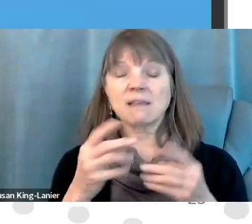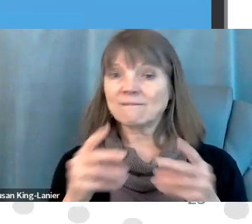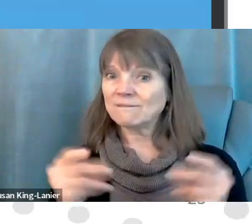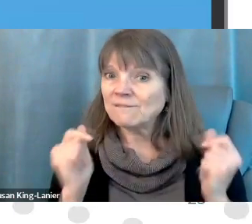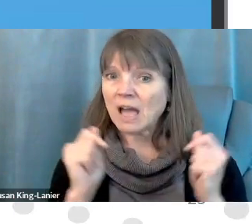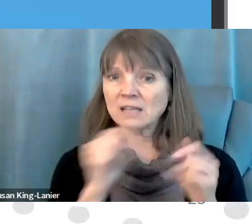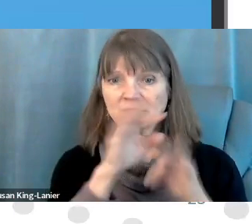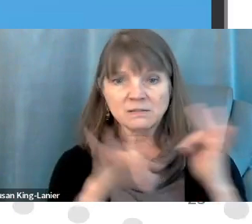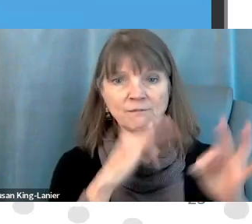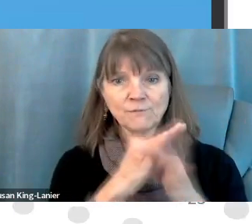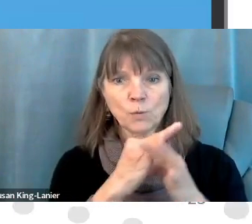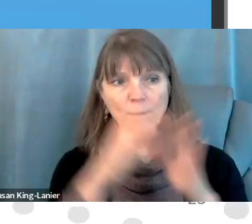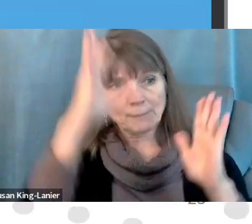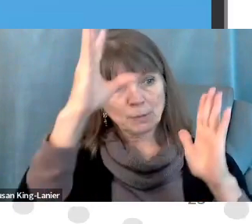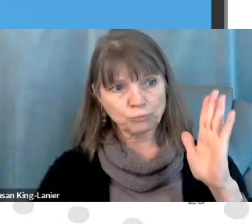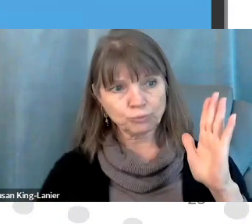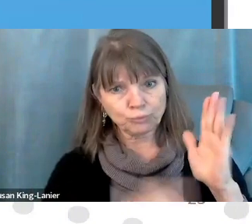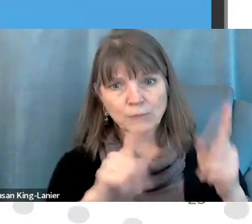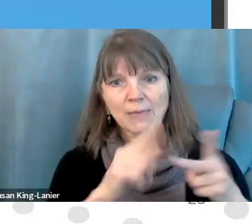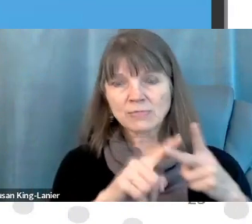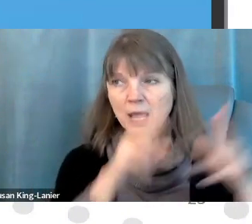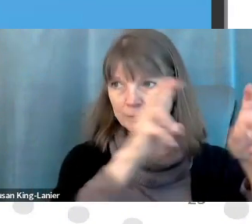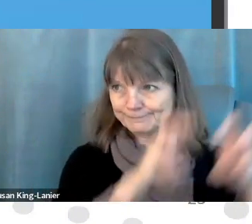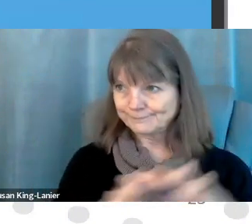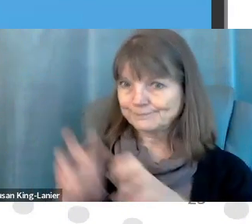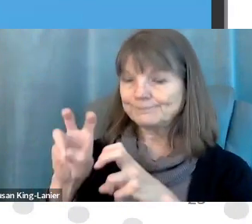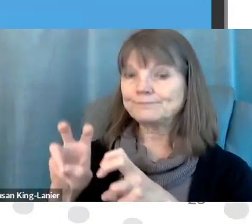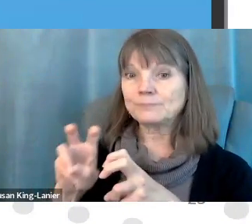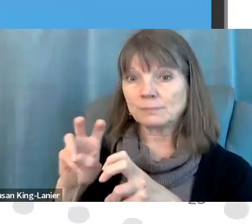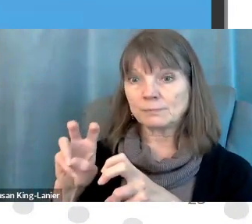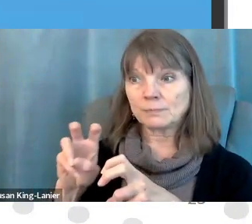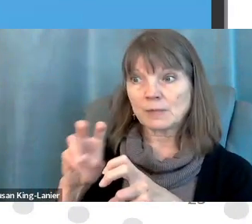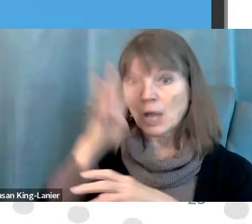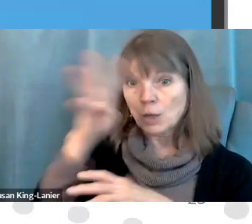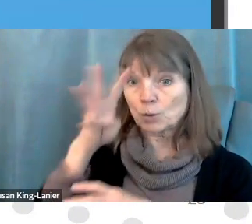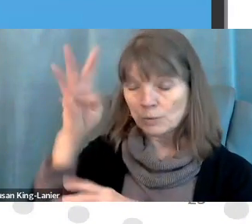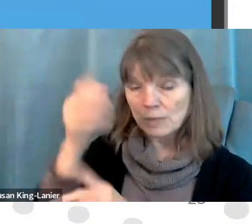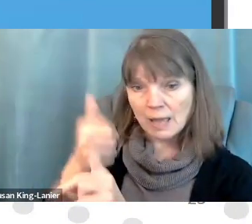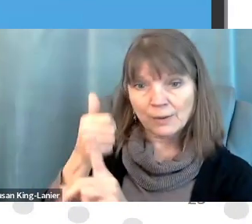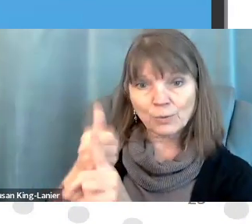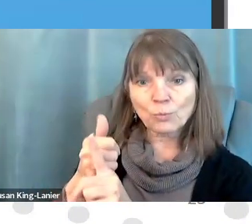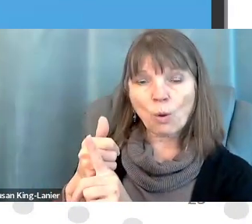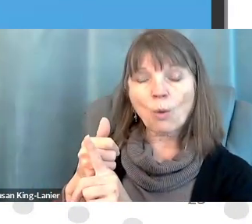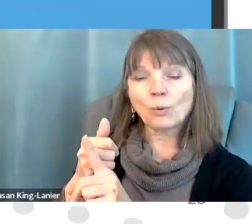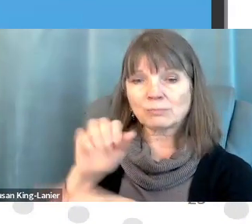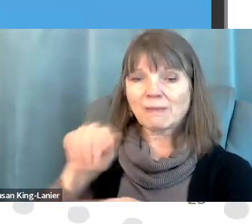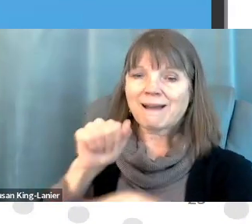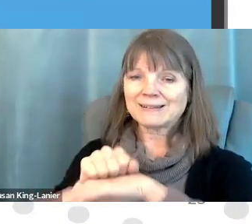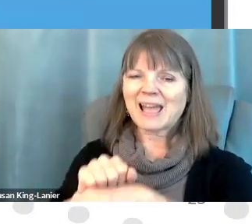It's just a a quick form to fill out and then to onboard, which means create your own account.